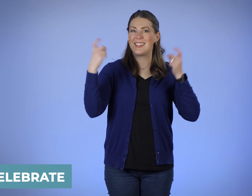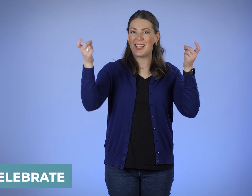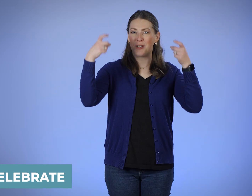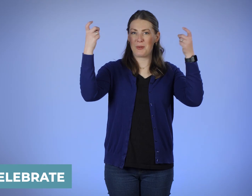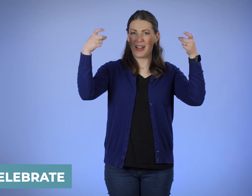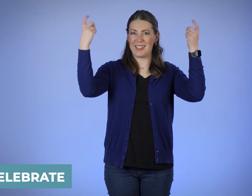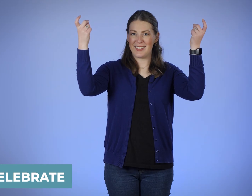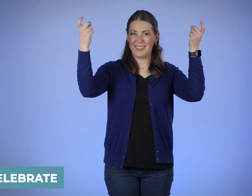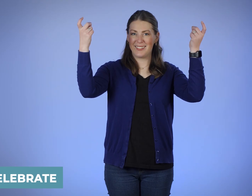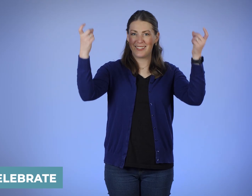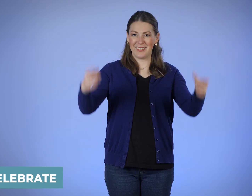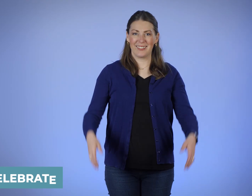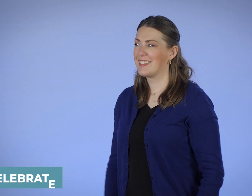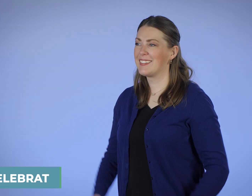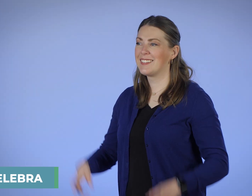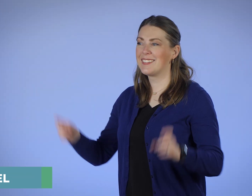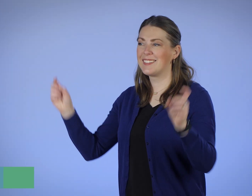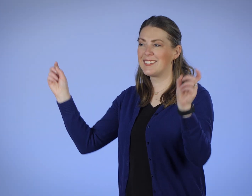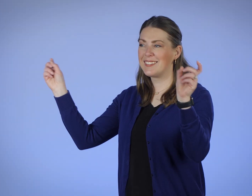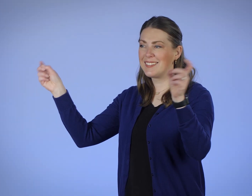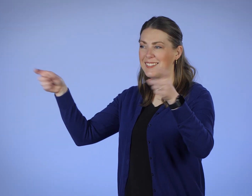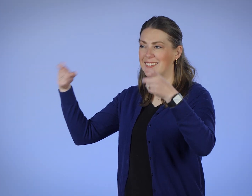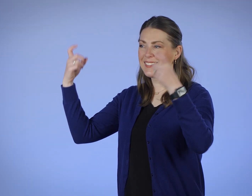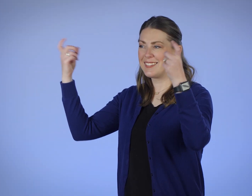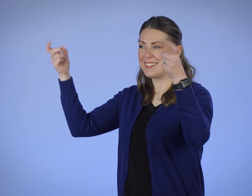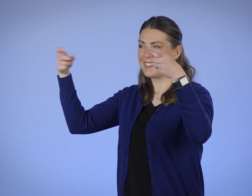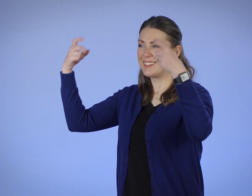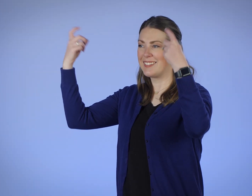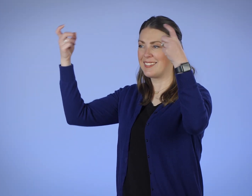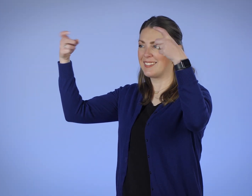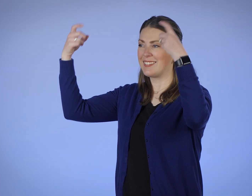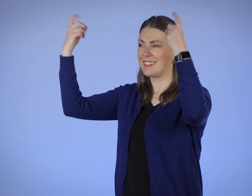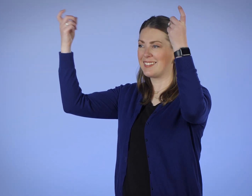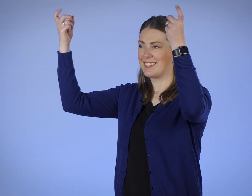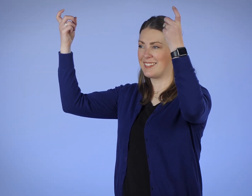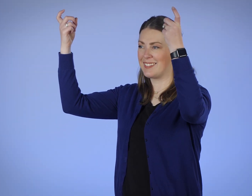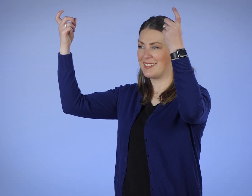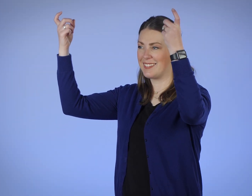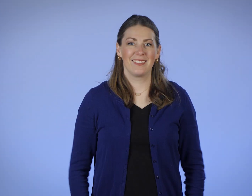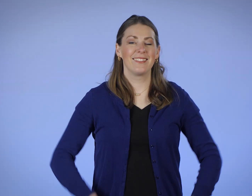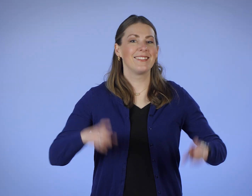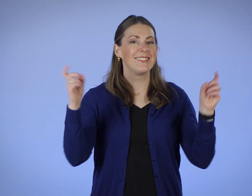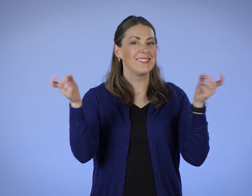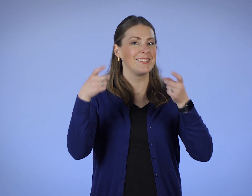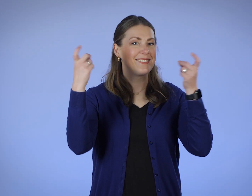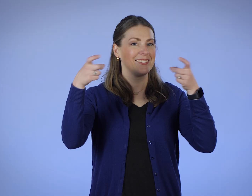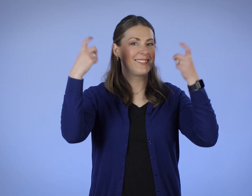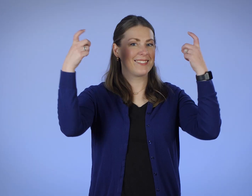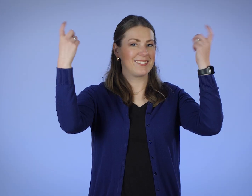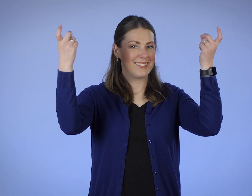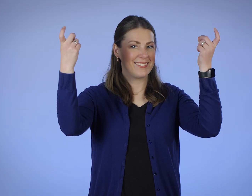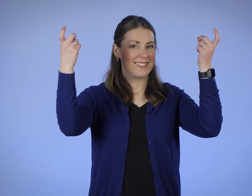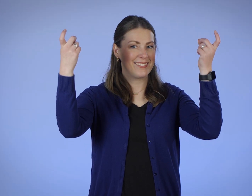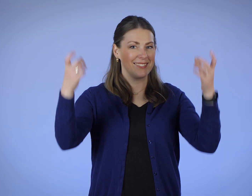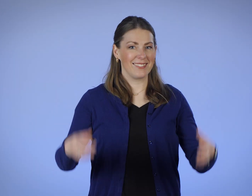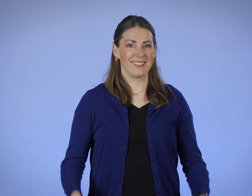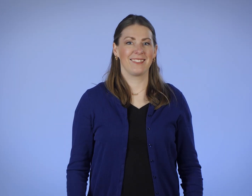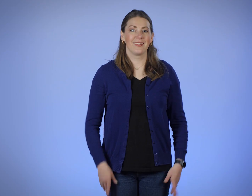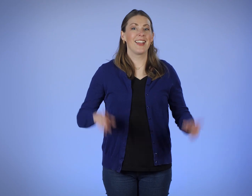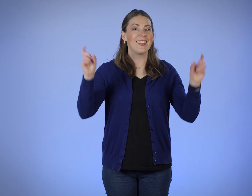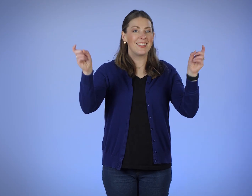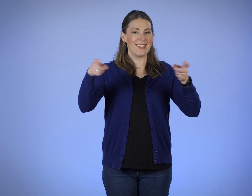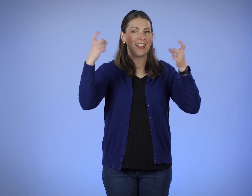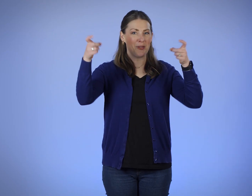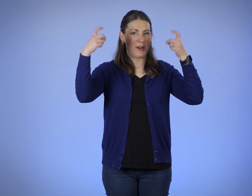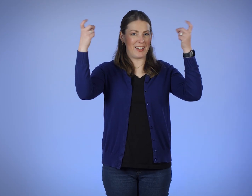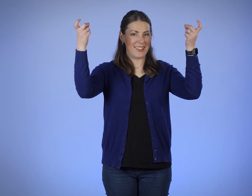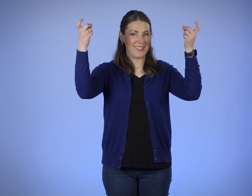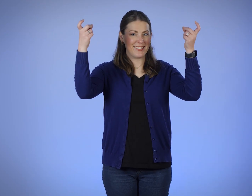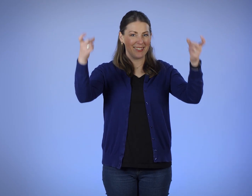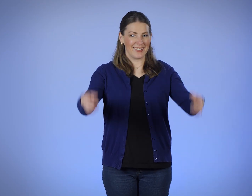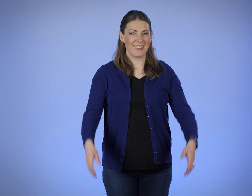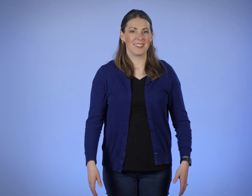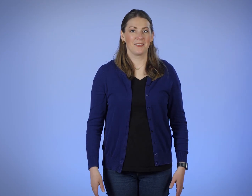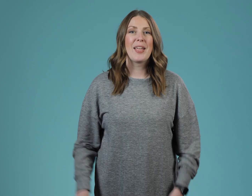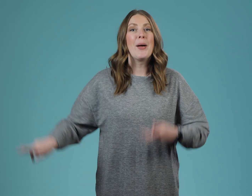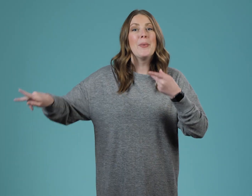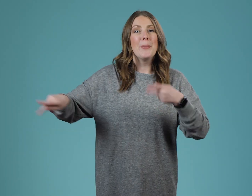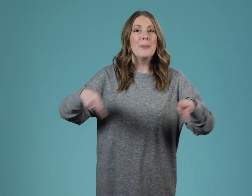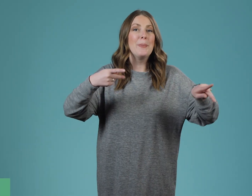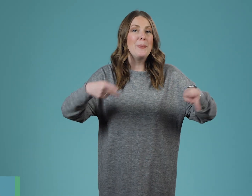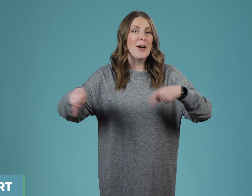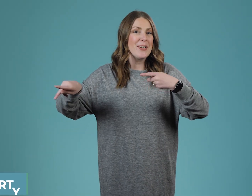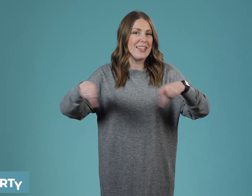celebrate', celebrate is taking 'X' hands and wiggling them up in the air 'celebrate.' 'Party,